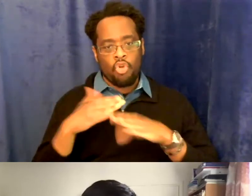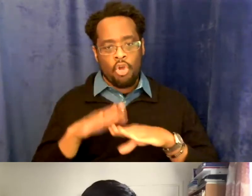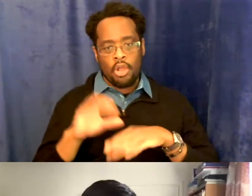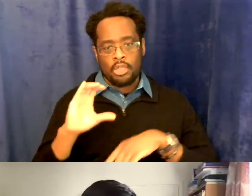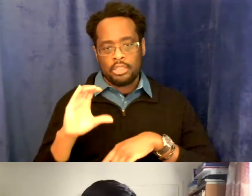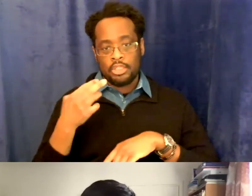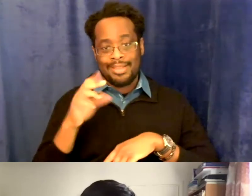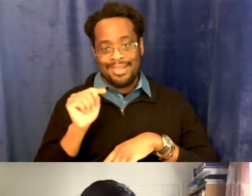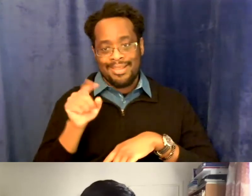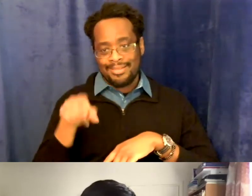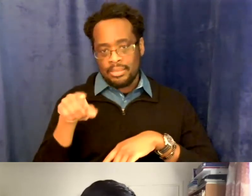the link that i shared in the chat